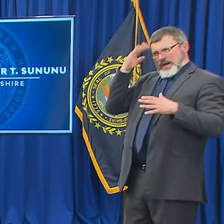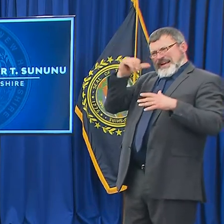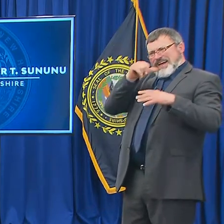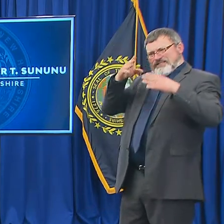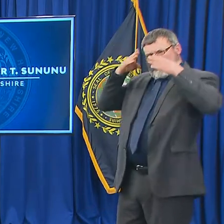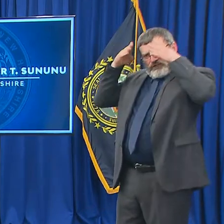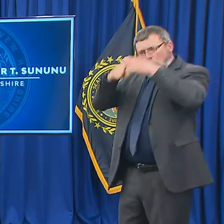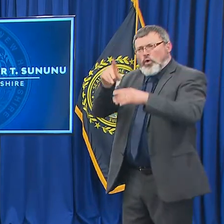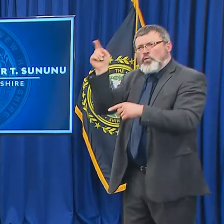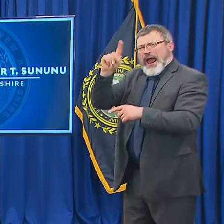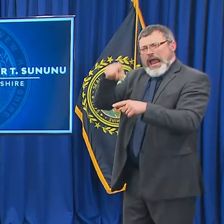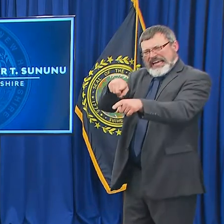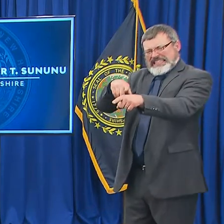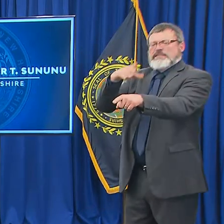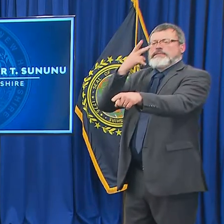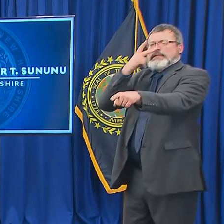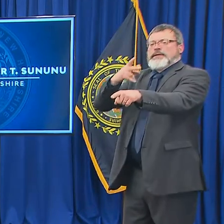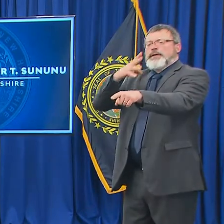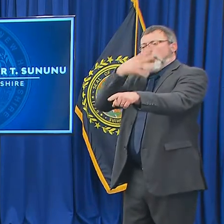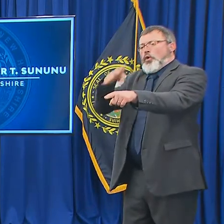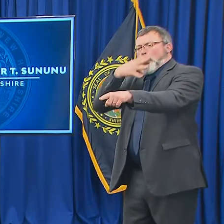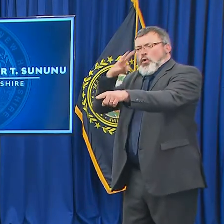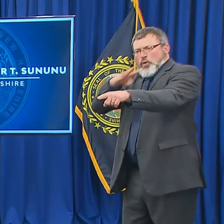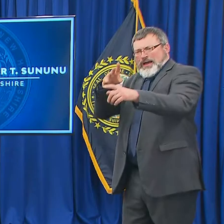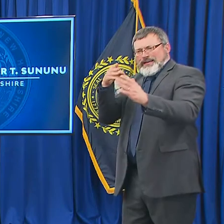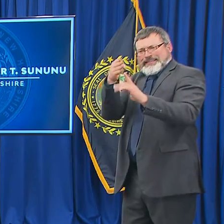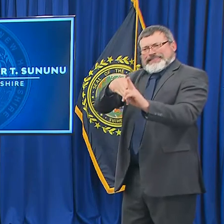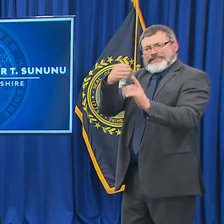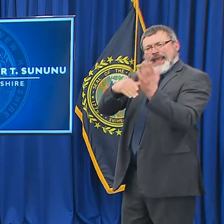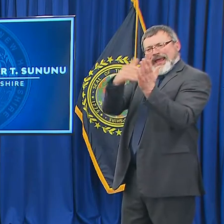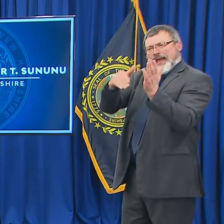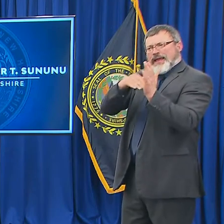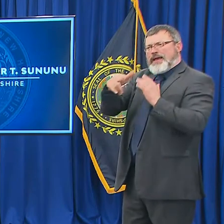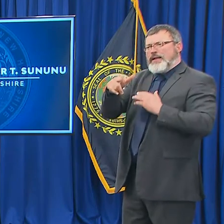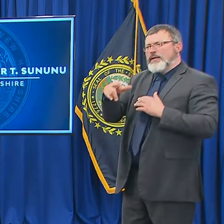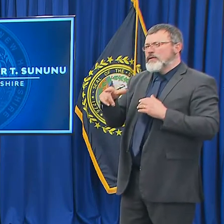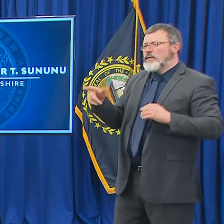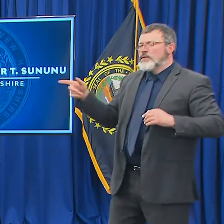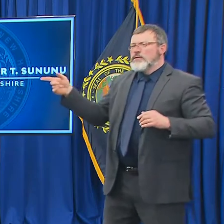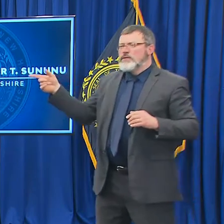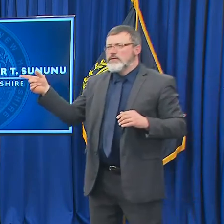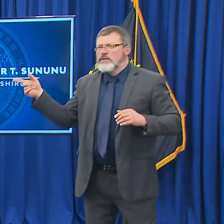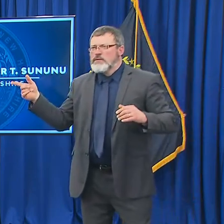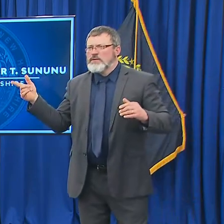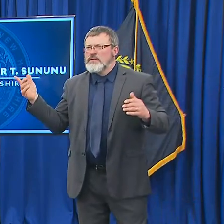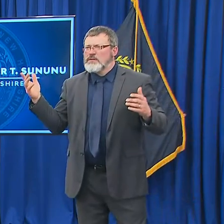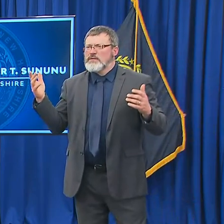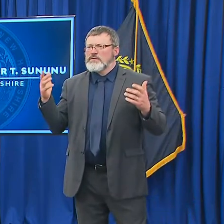What we took lightly We looked at all that. We tried to be very data driven in terms of what we do.